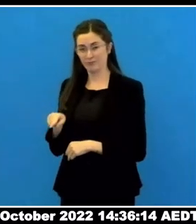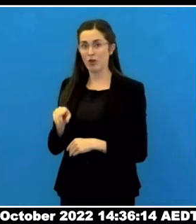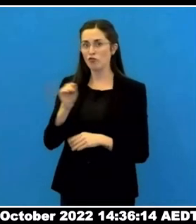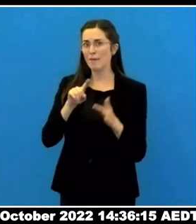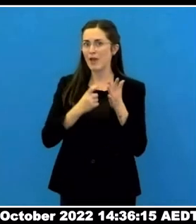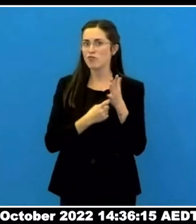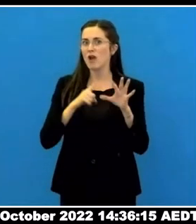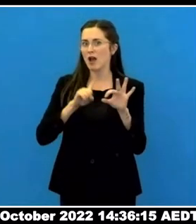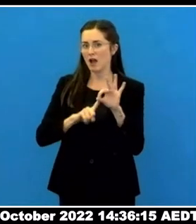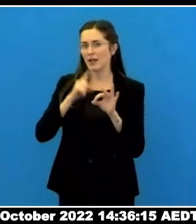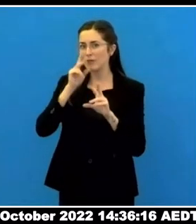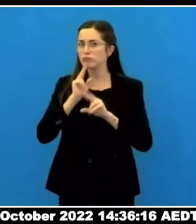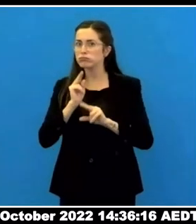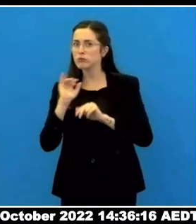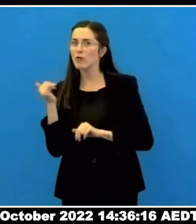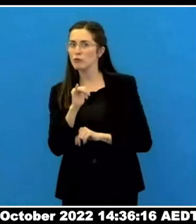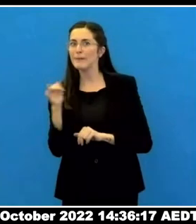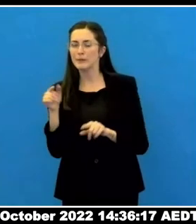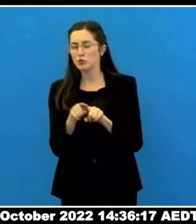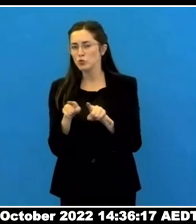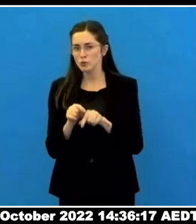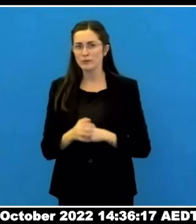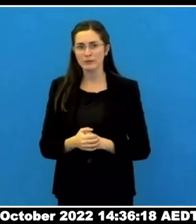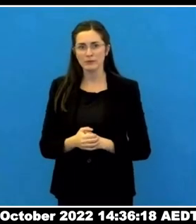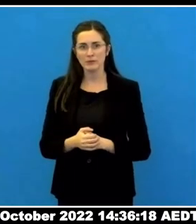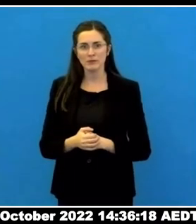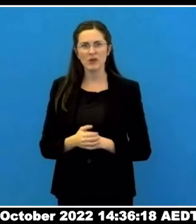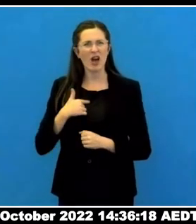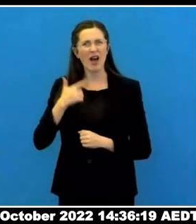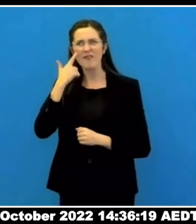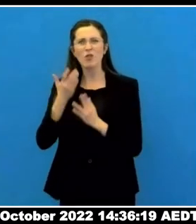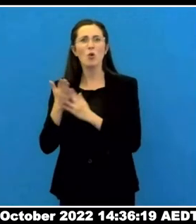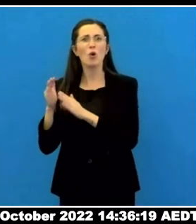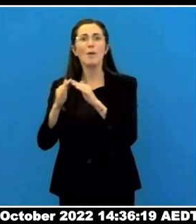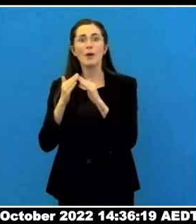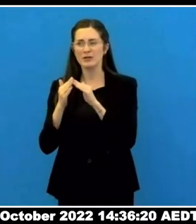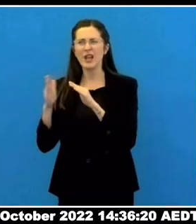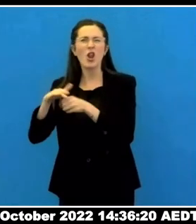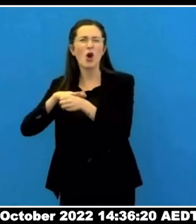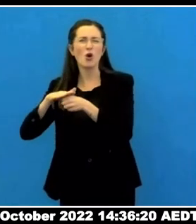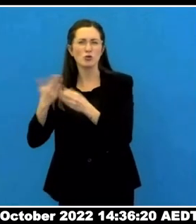I found her through community networks, and she is employed by a local service provider.